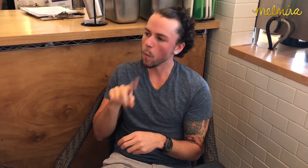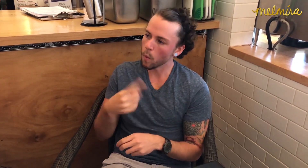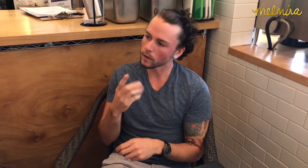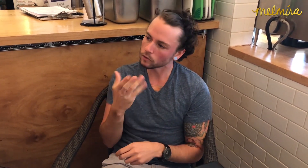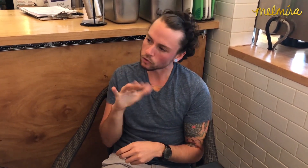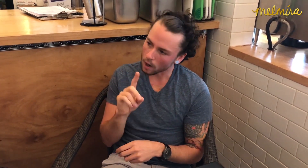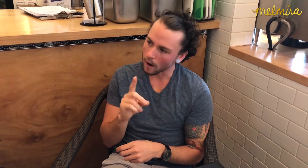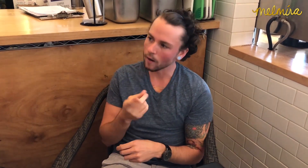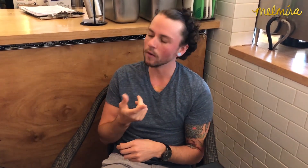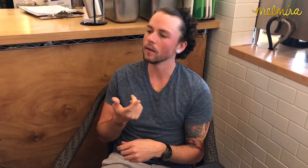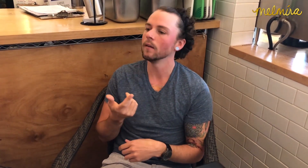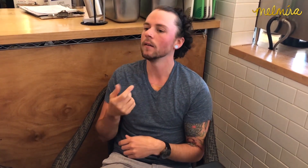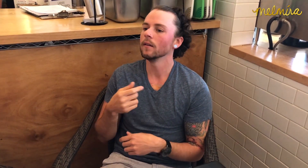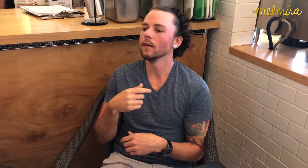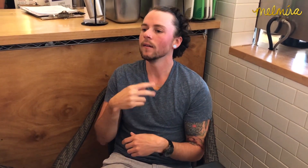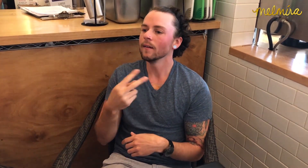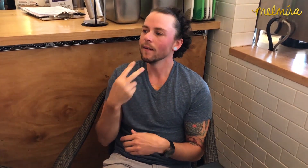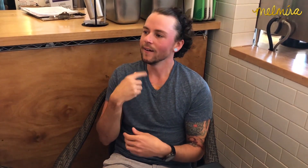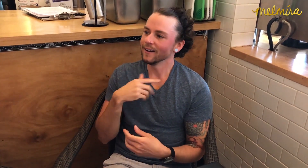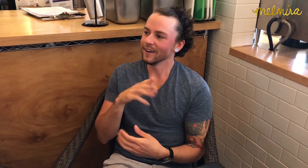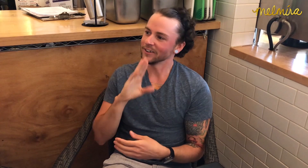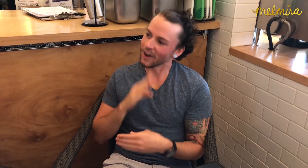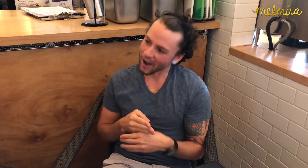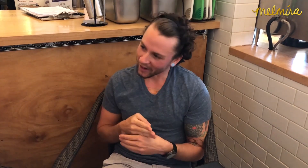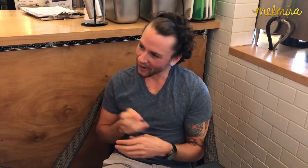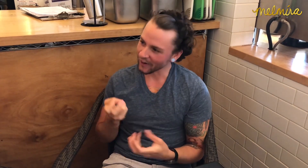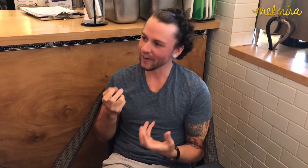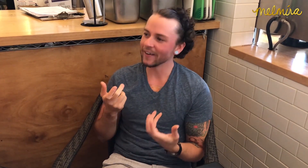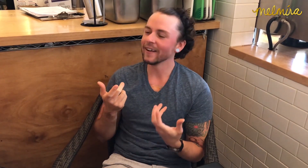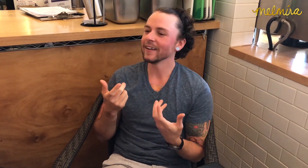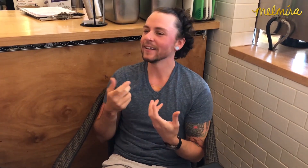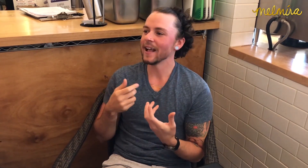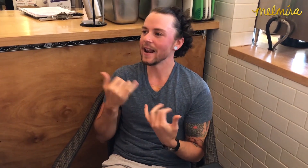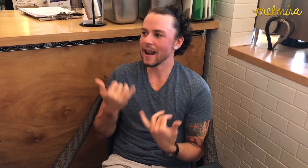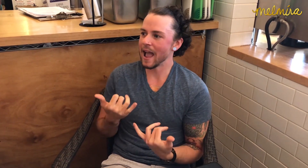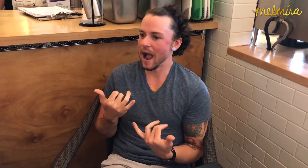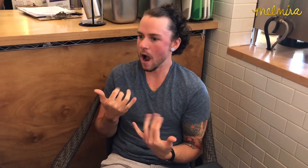I'm her only child. She sees me as her daughter.